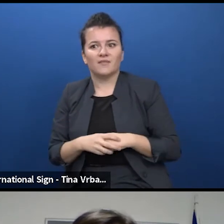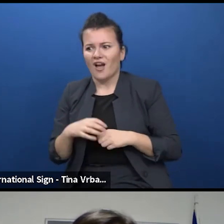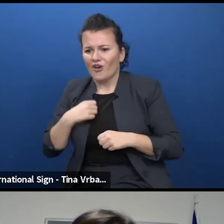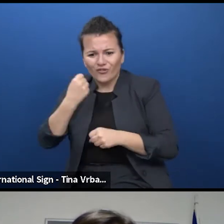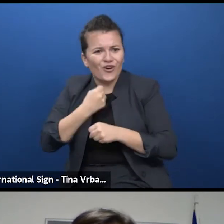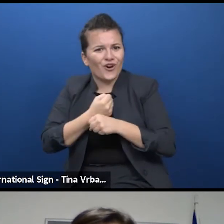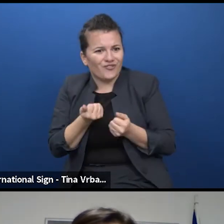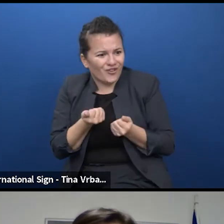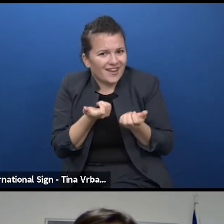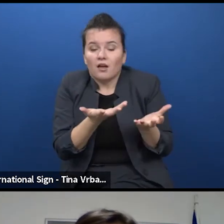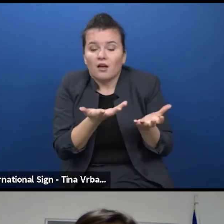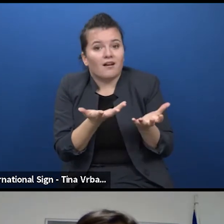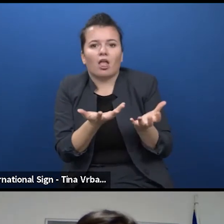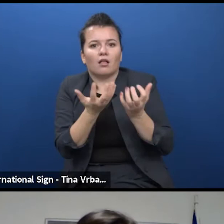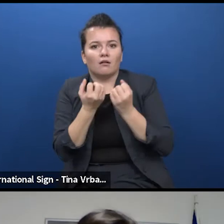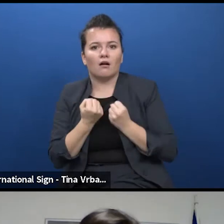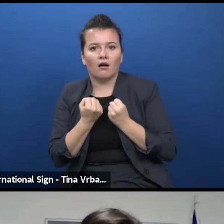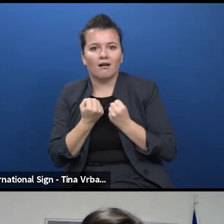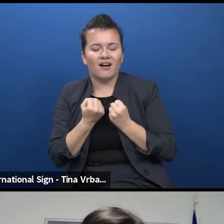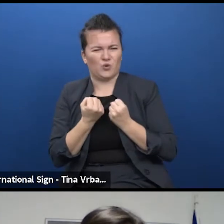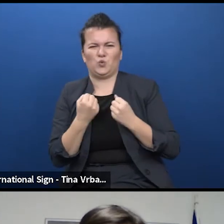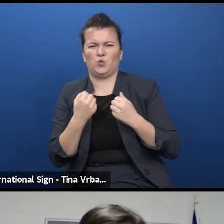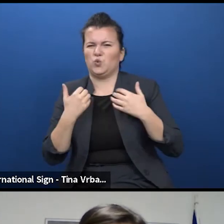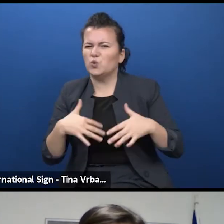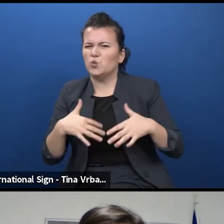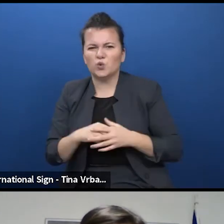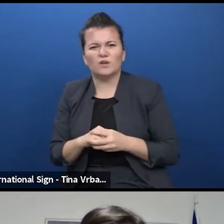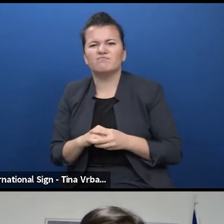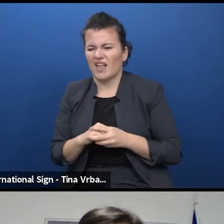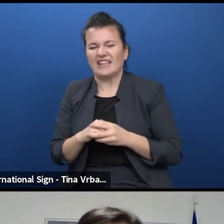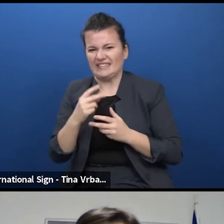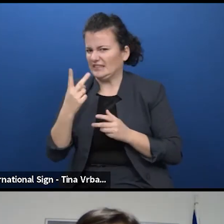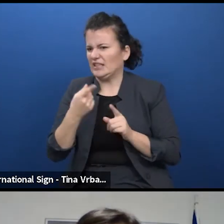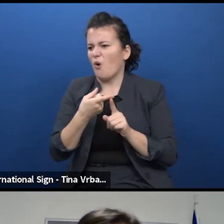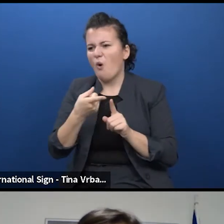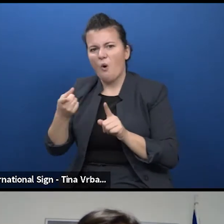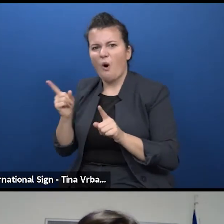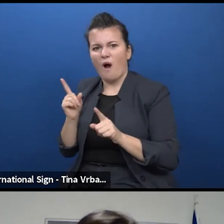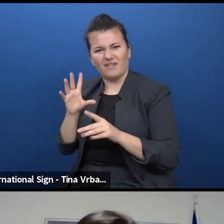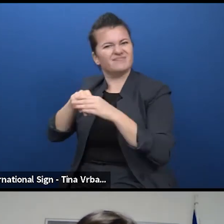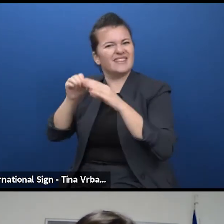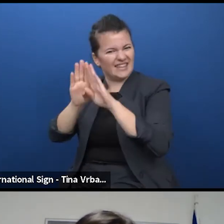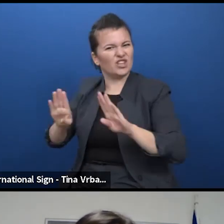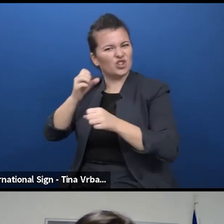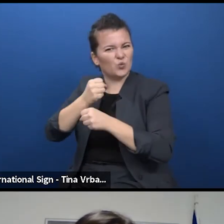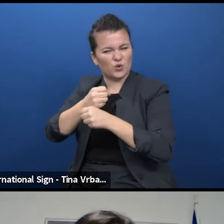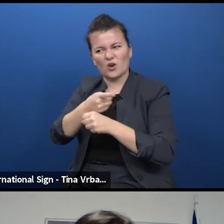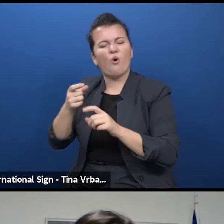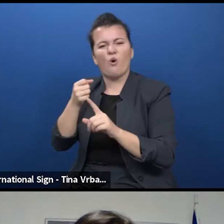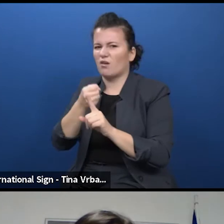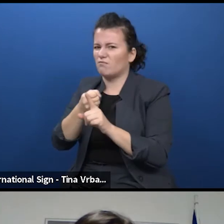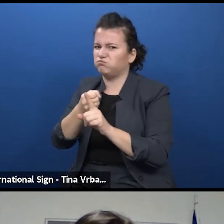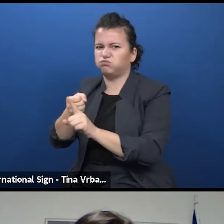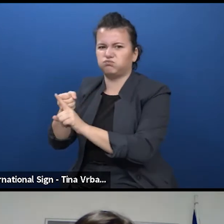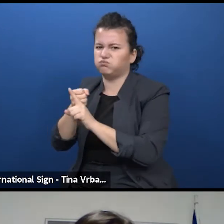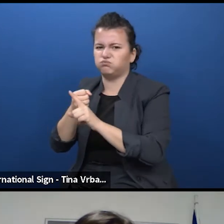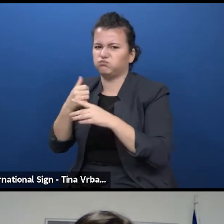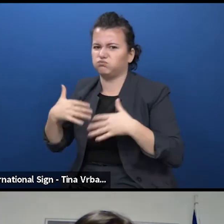This has affected us all very very much because for us, the space, the place itself,